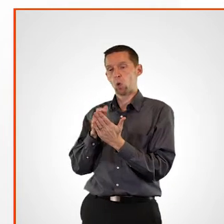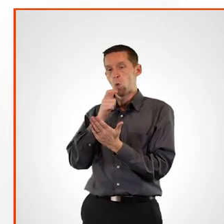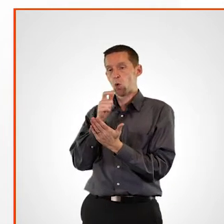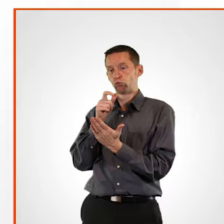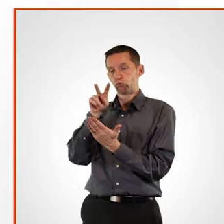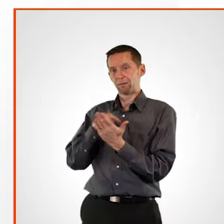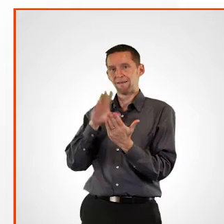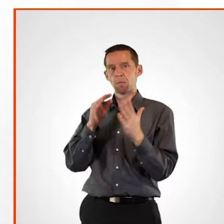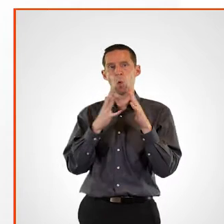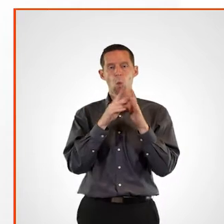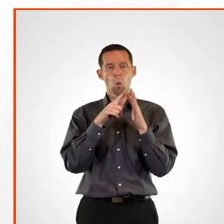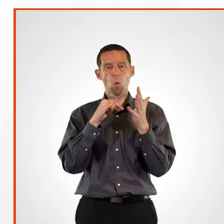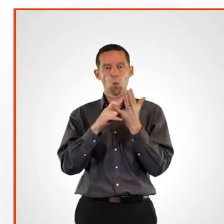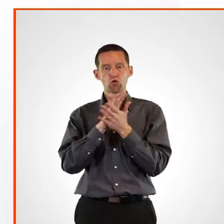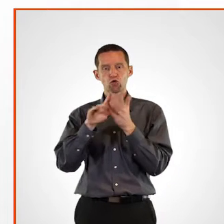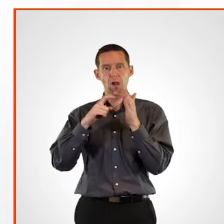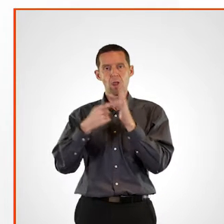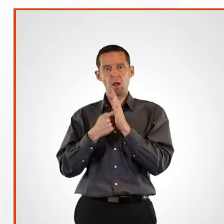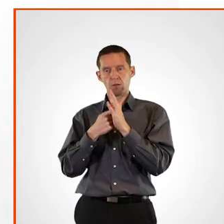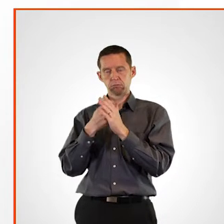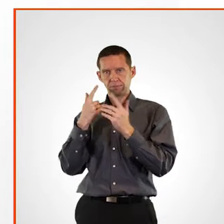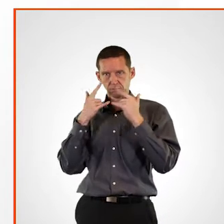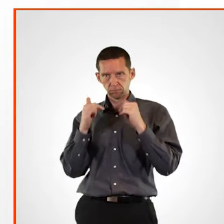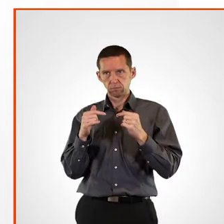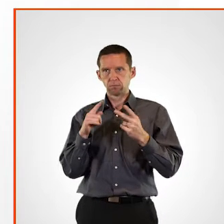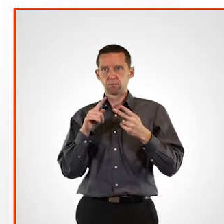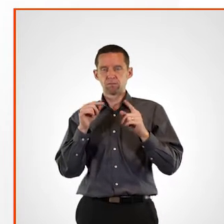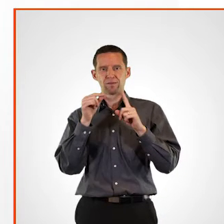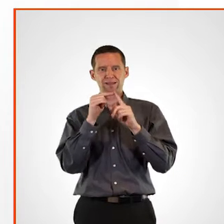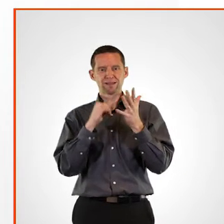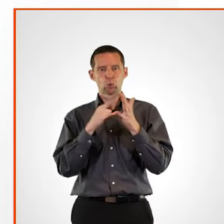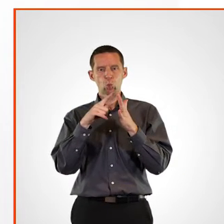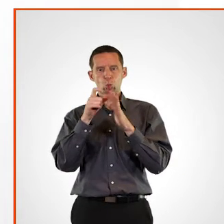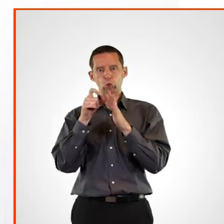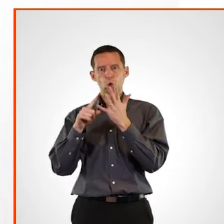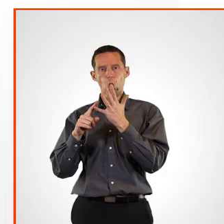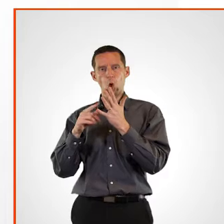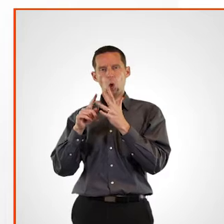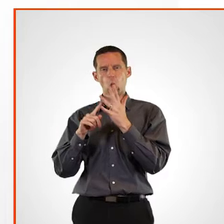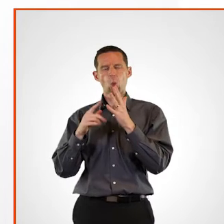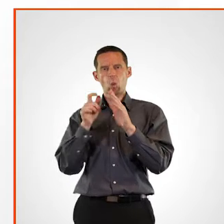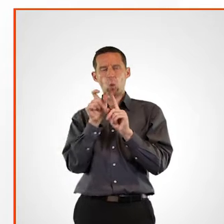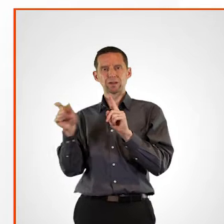from the Wechsler Individual Achievement Test, we had pseudo word reading, so made-up words.